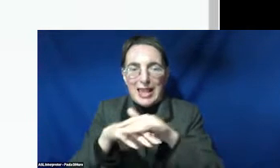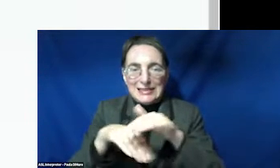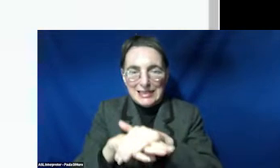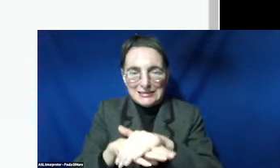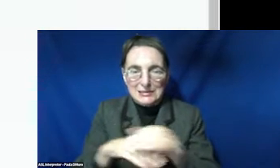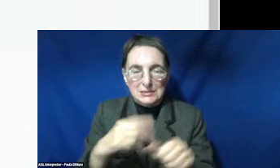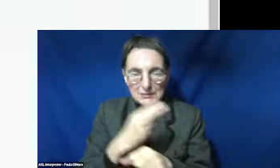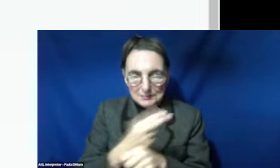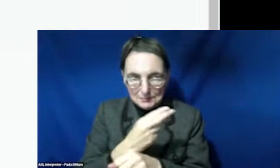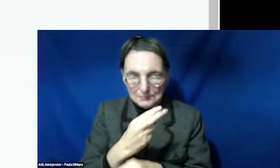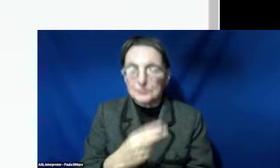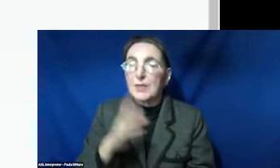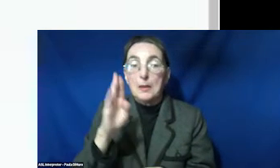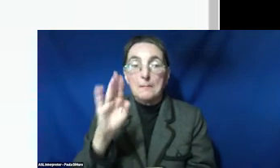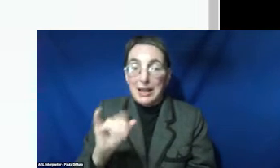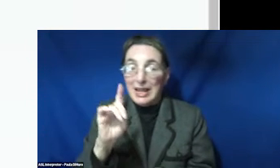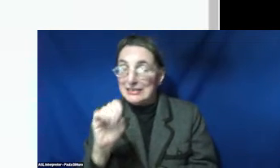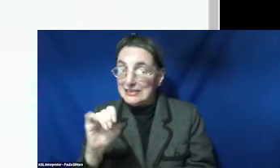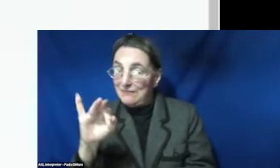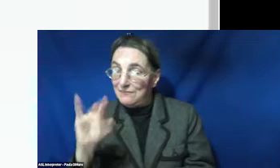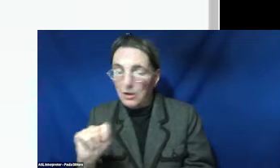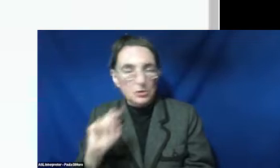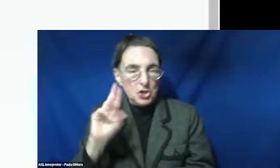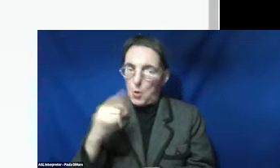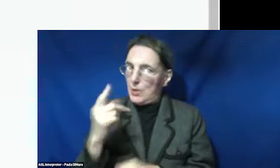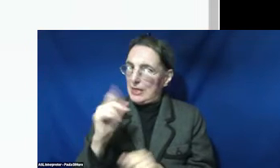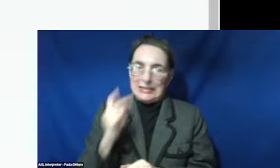And by default, no one can see it. Only the PI can see it.